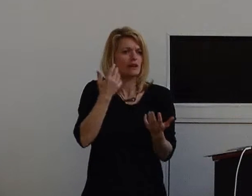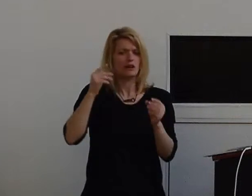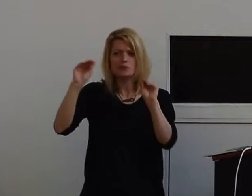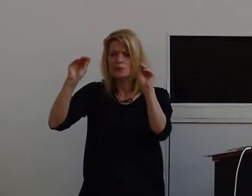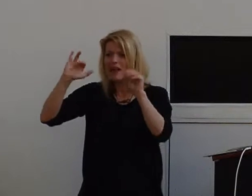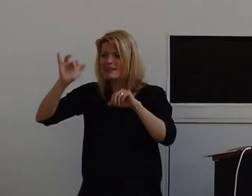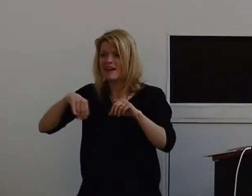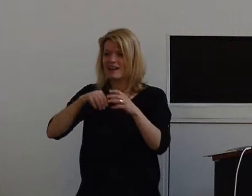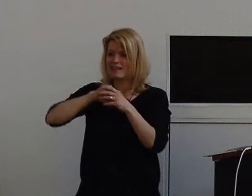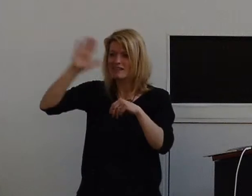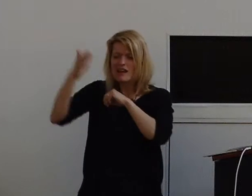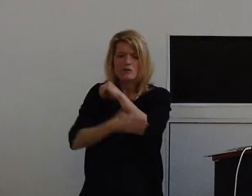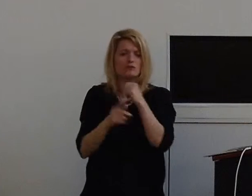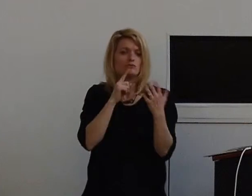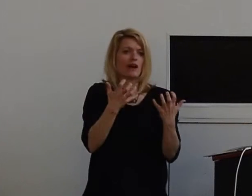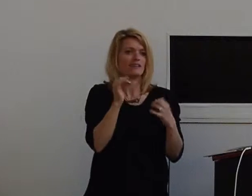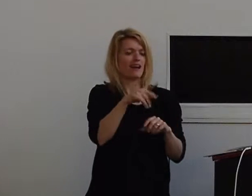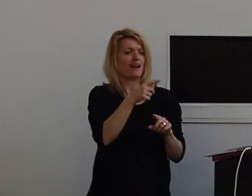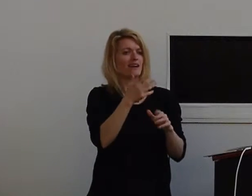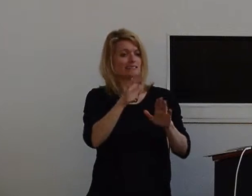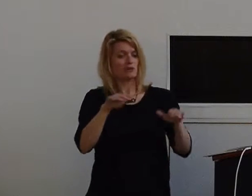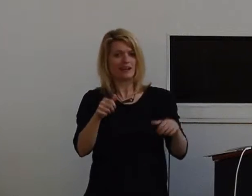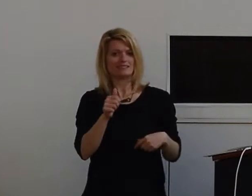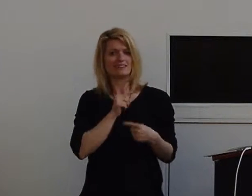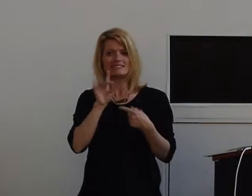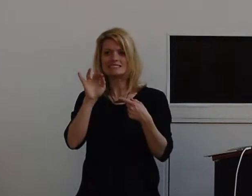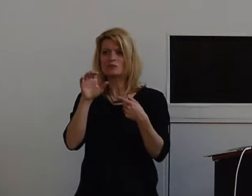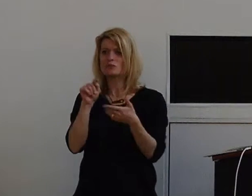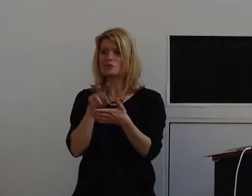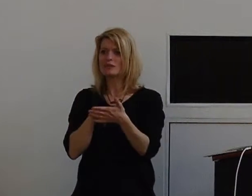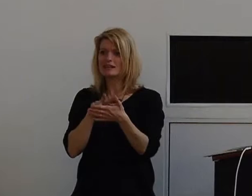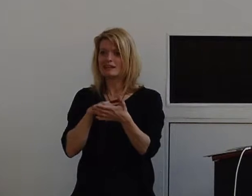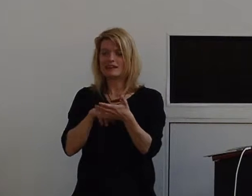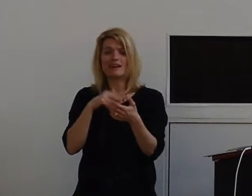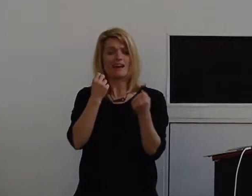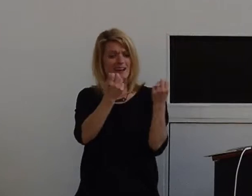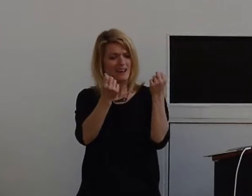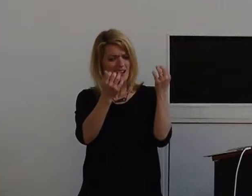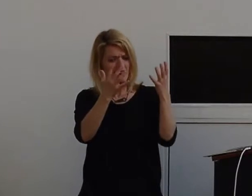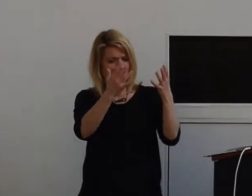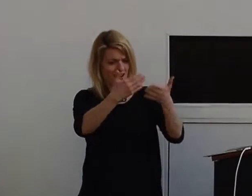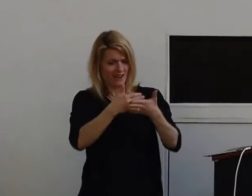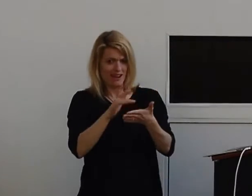so that they could give children in those countries, the experience of self-directed reading and learning.